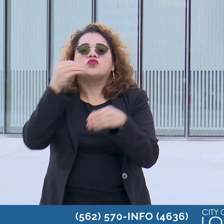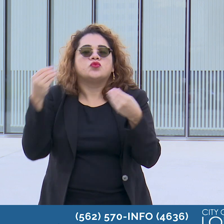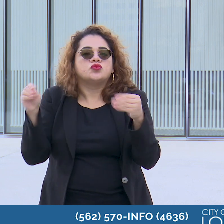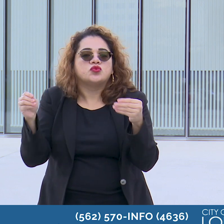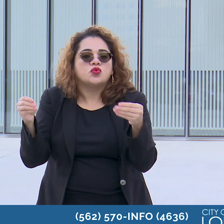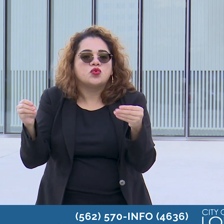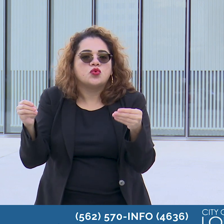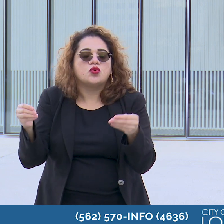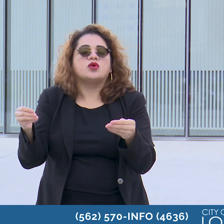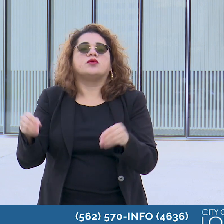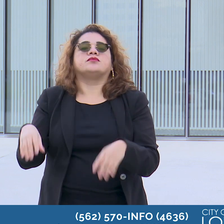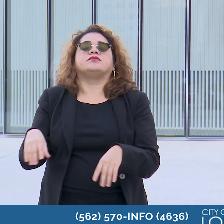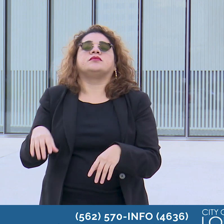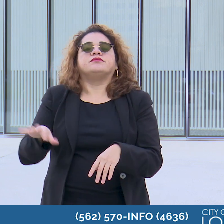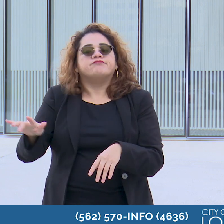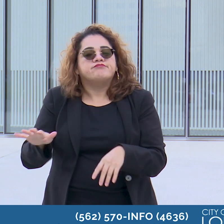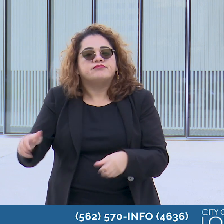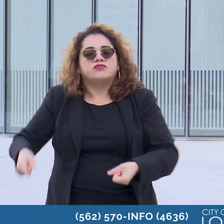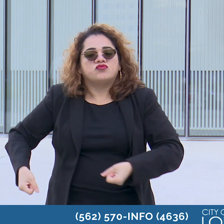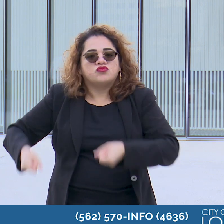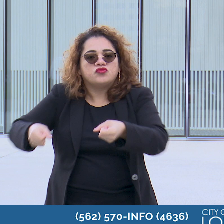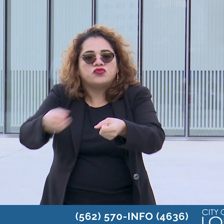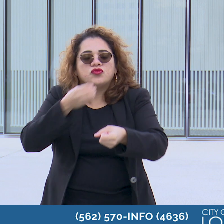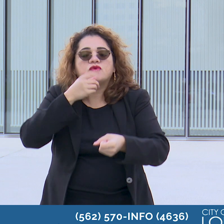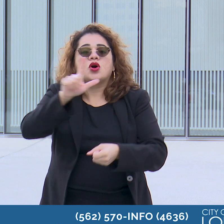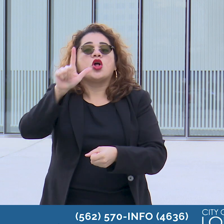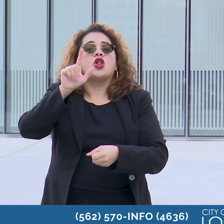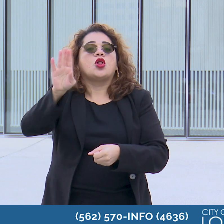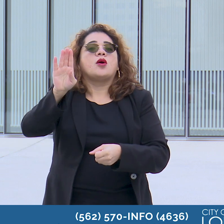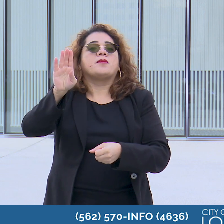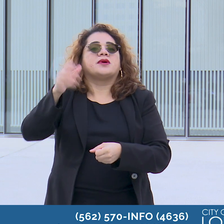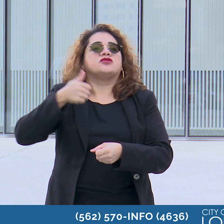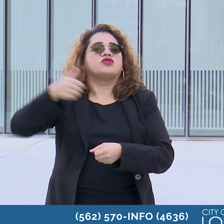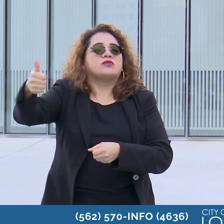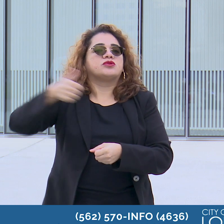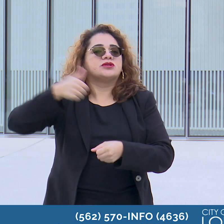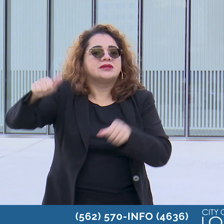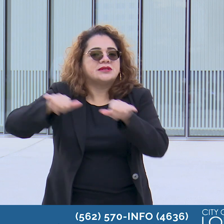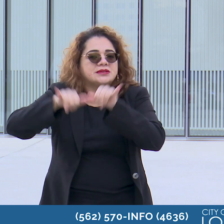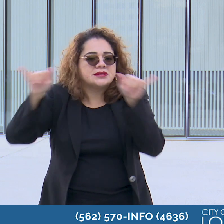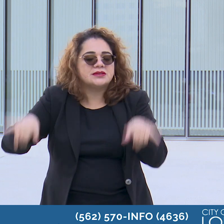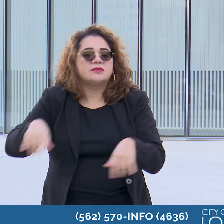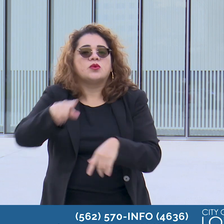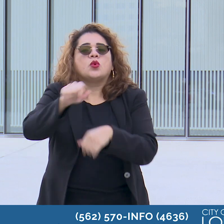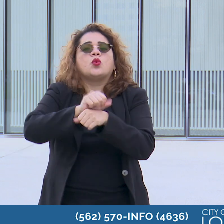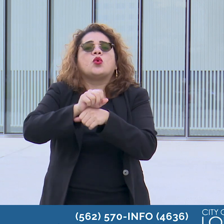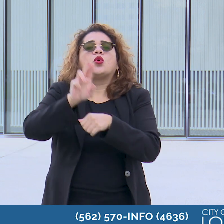you work at Long Beach transit on our transit system, you work in utilities, you are a police